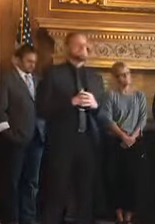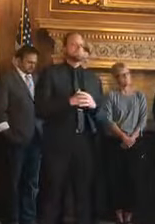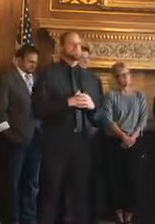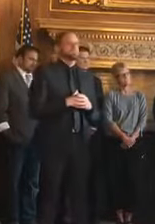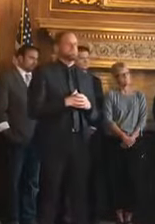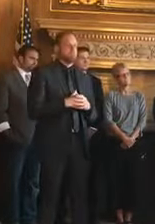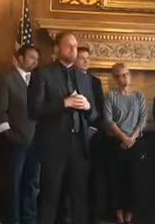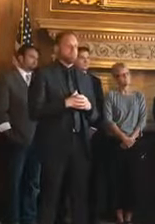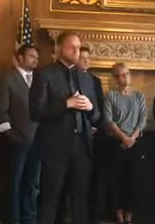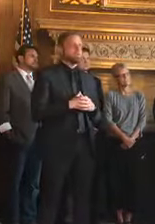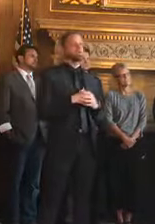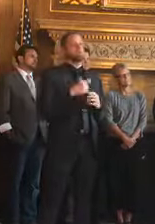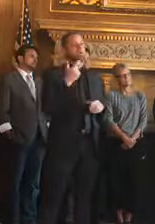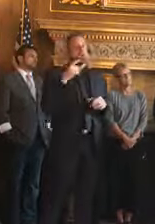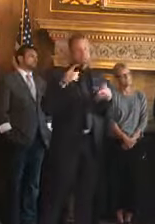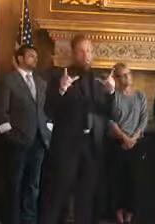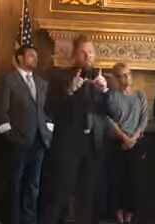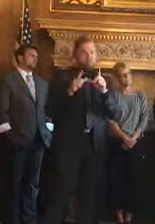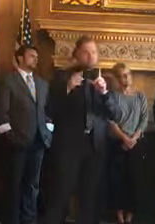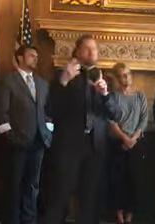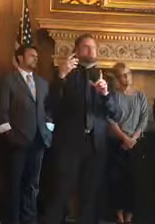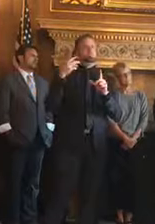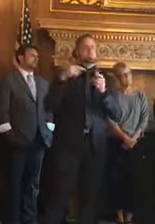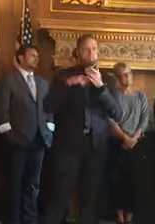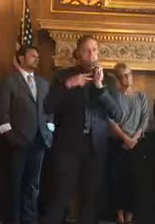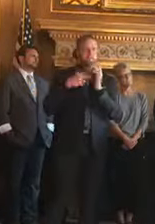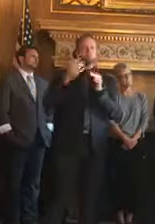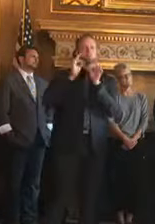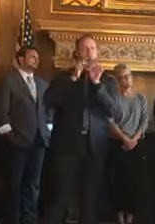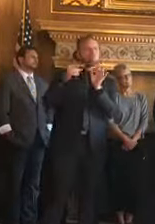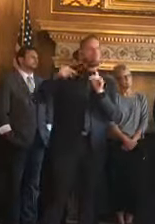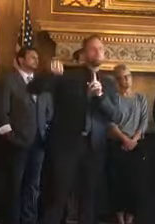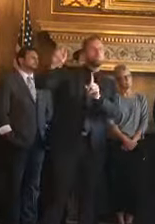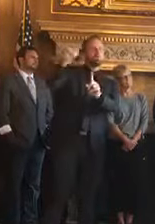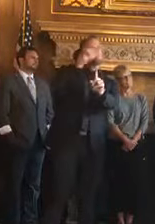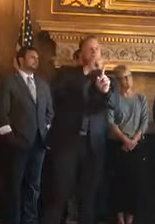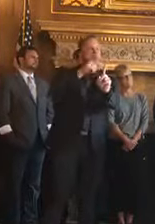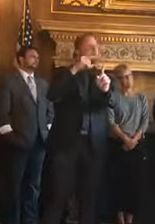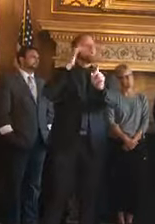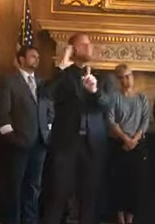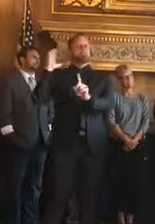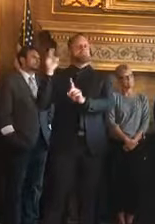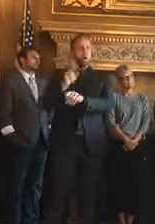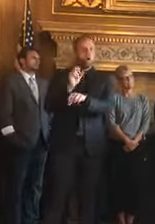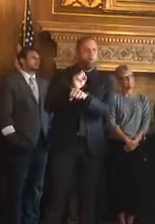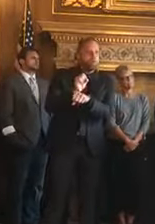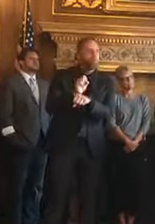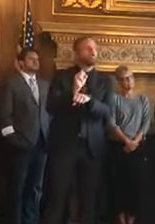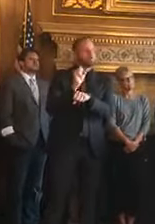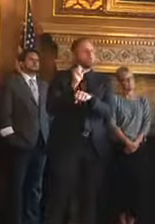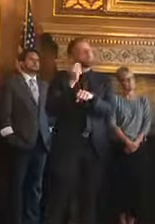interpreter's knowledge and skill level in critical settings such as legal, mental health,